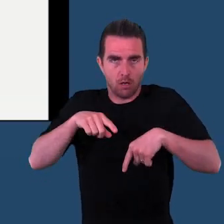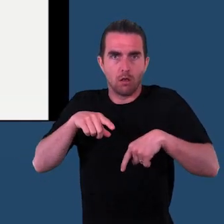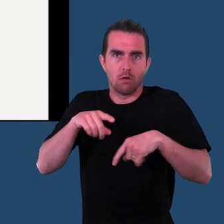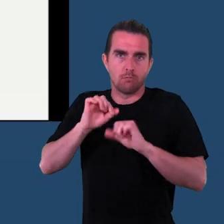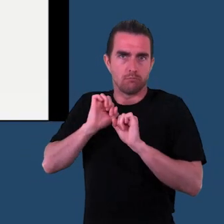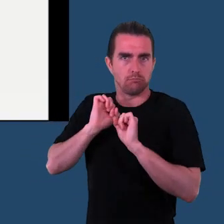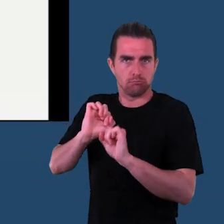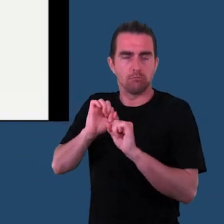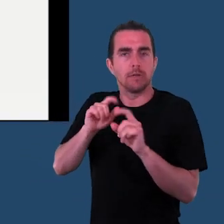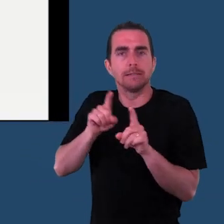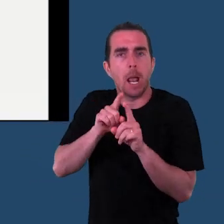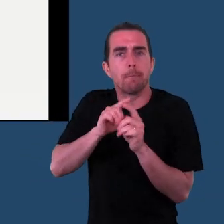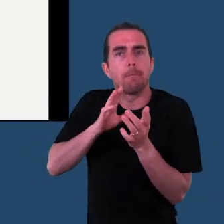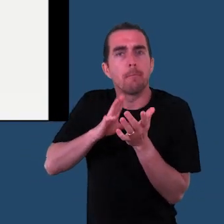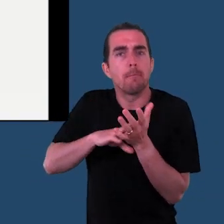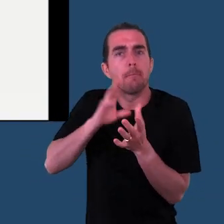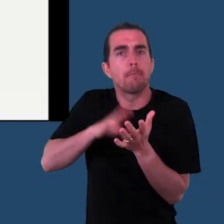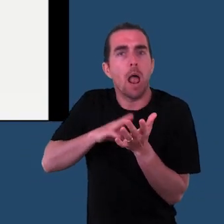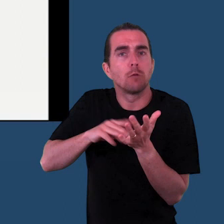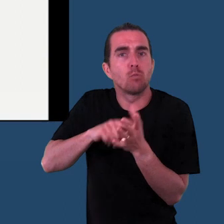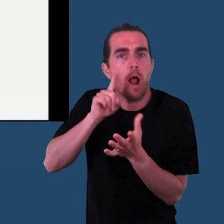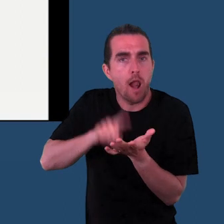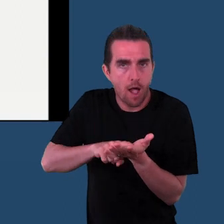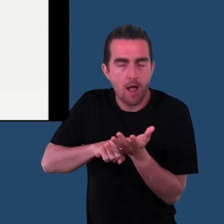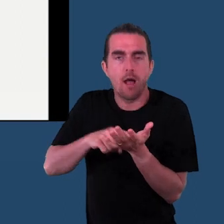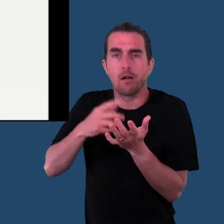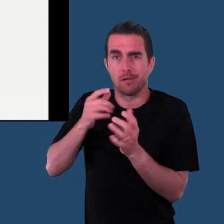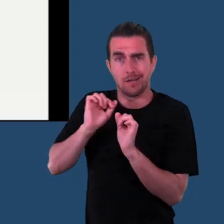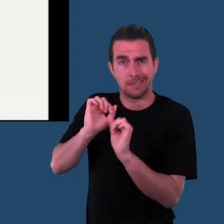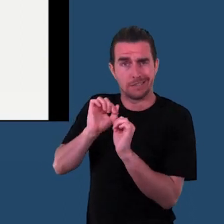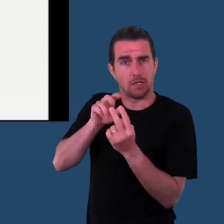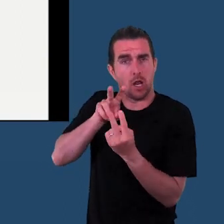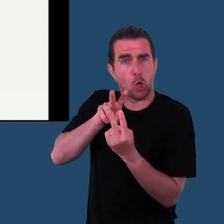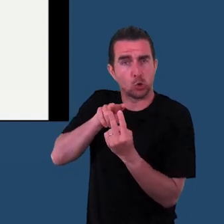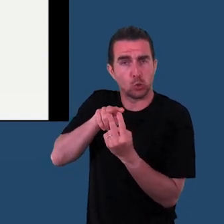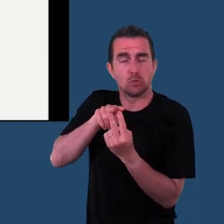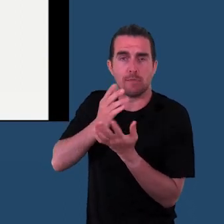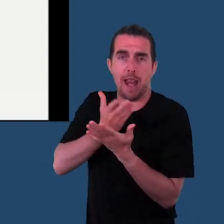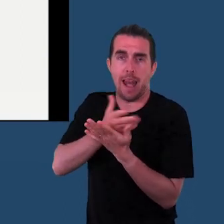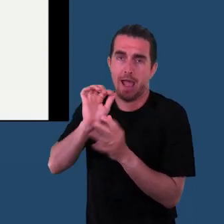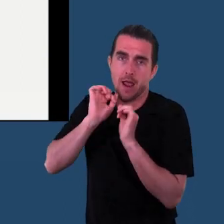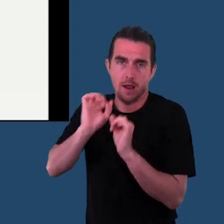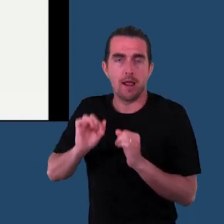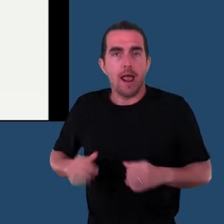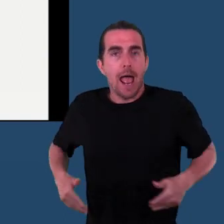in a straight fashion, just like mammals. So it's those two features of the hips